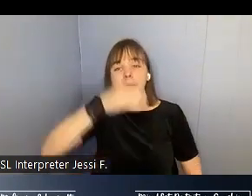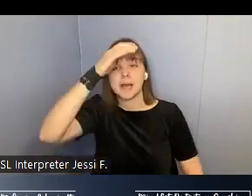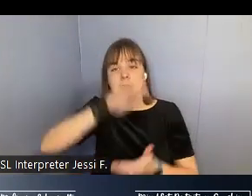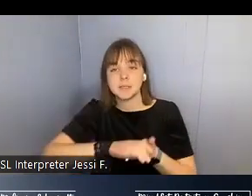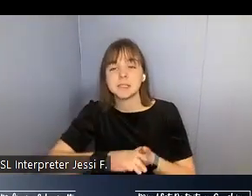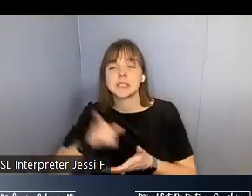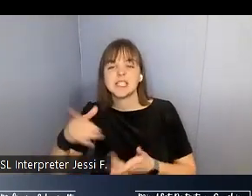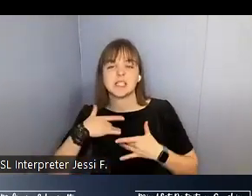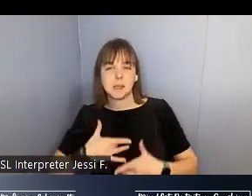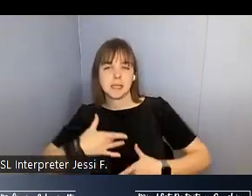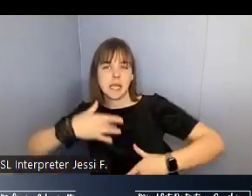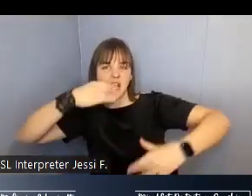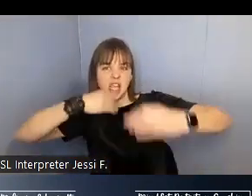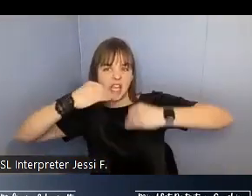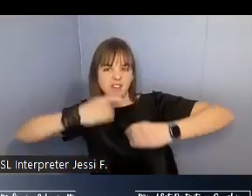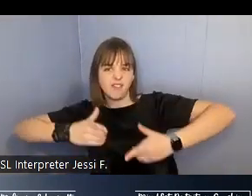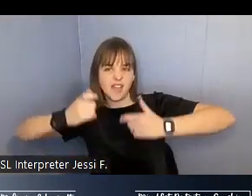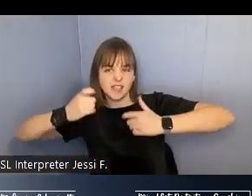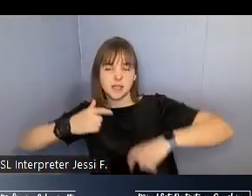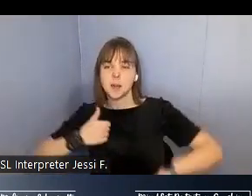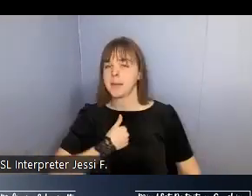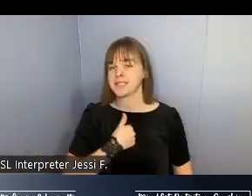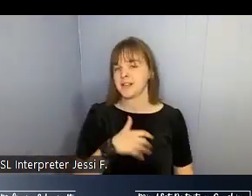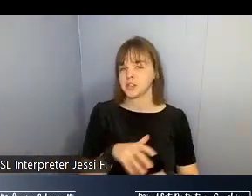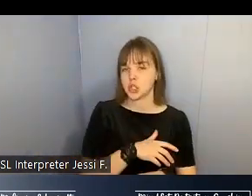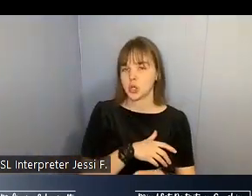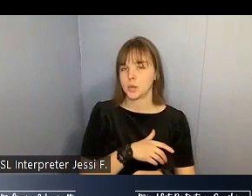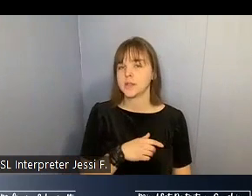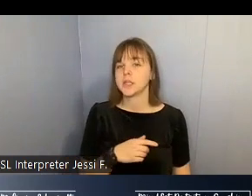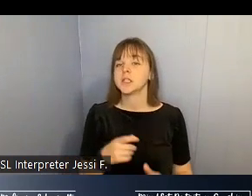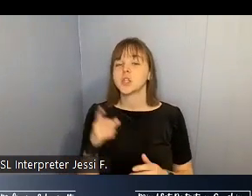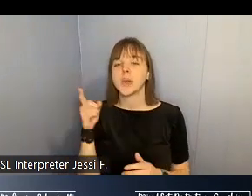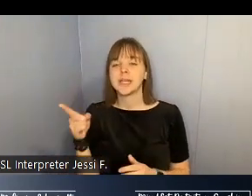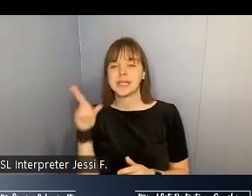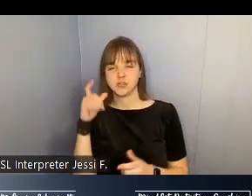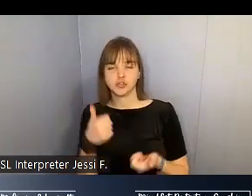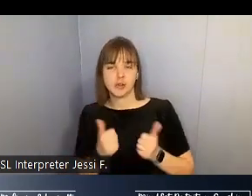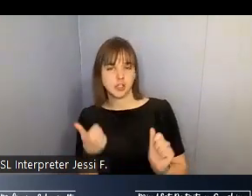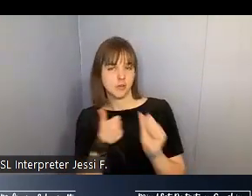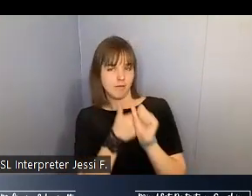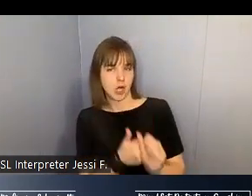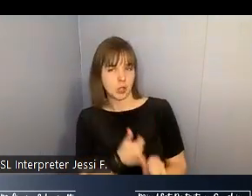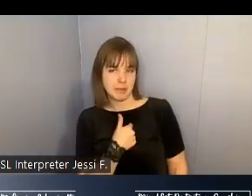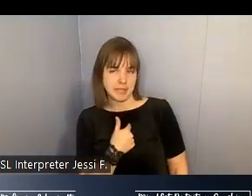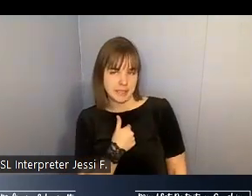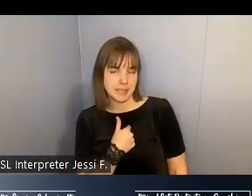I am slow as molasses. He did great last night. The night before, he was done in five minutes. Practice, practice, practice.